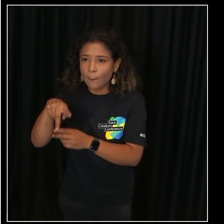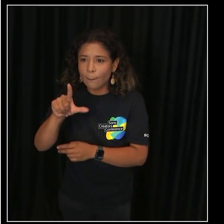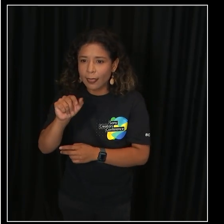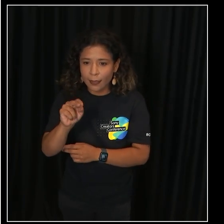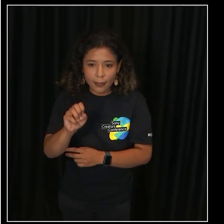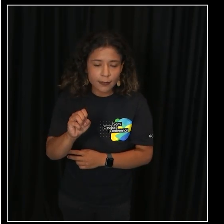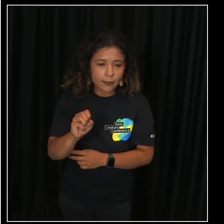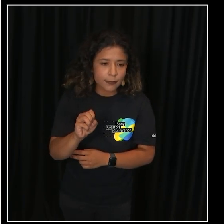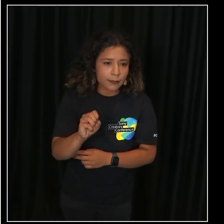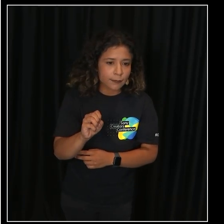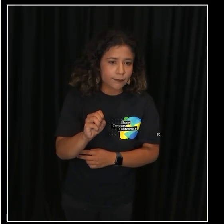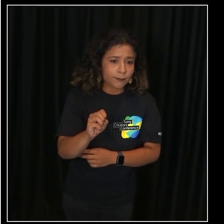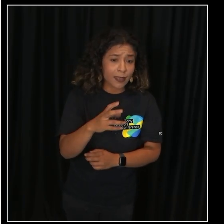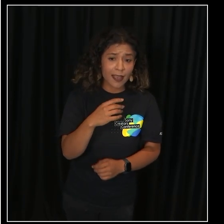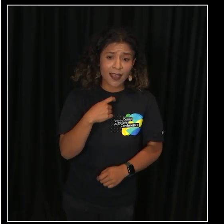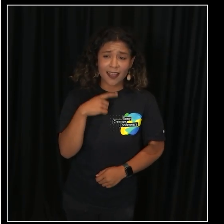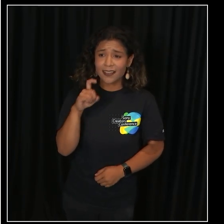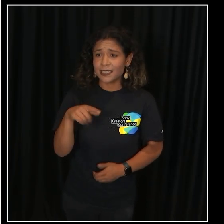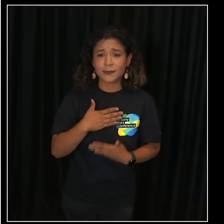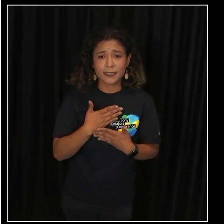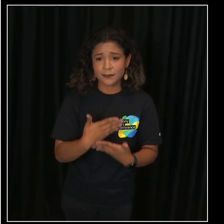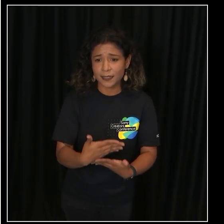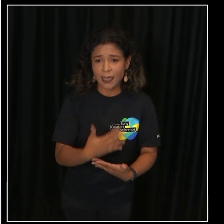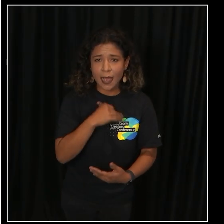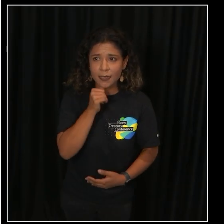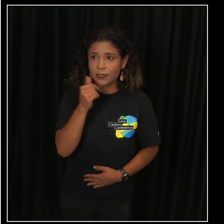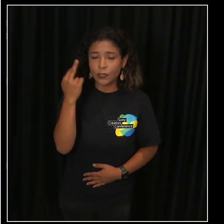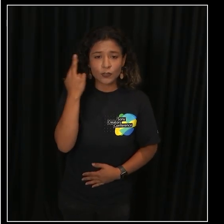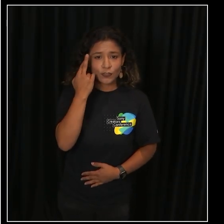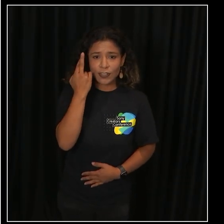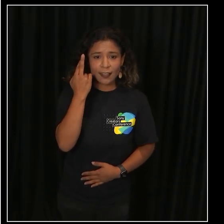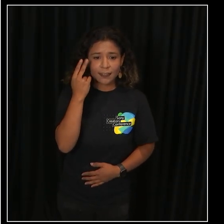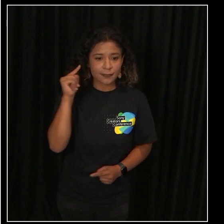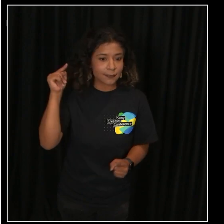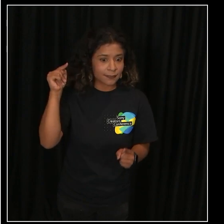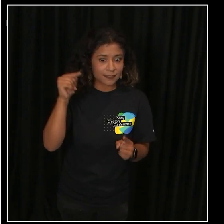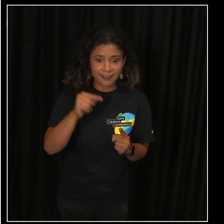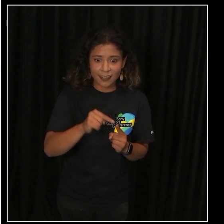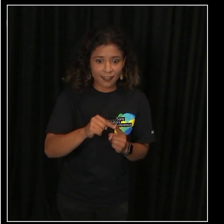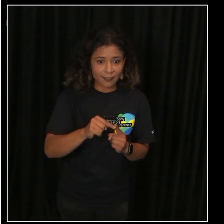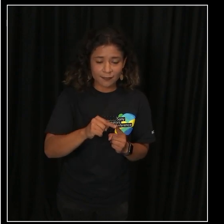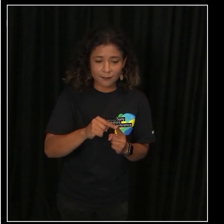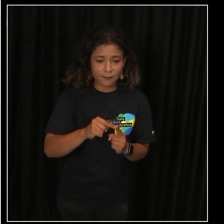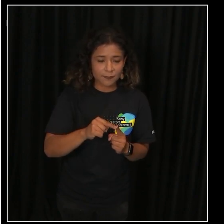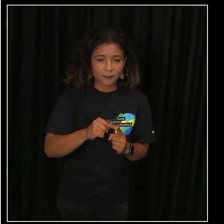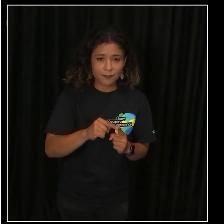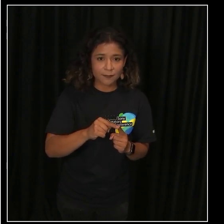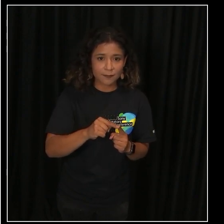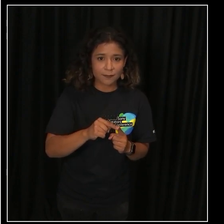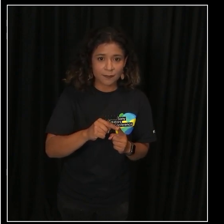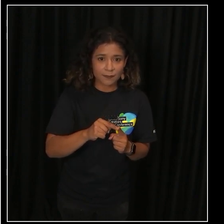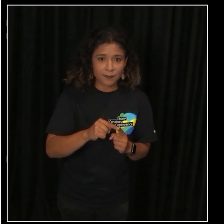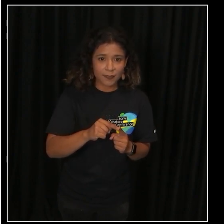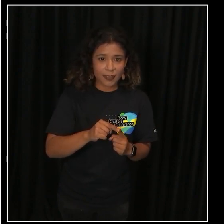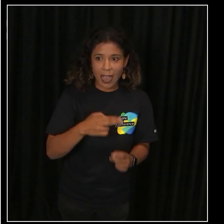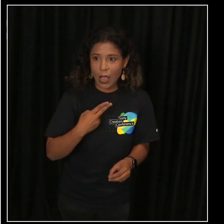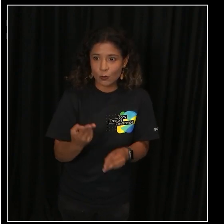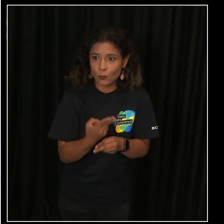And I'll admit I didn't realize this until, you know, not long before I implemented this code.